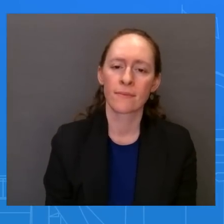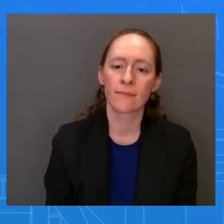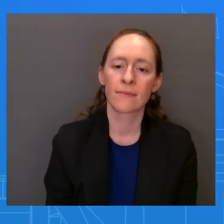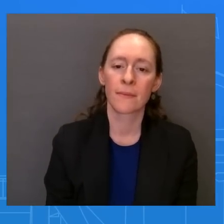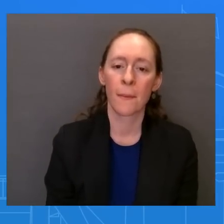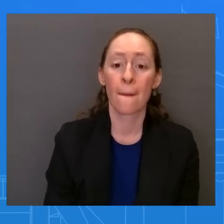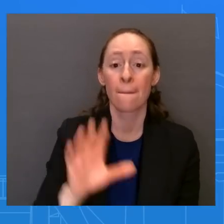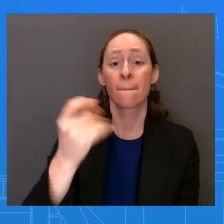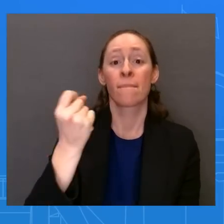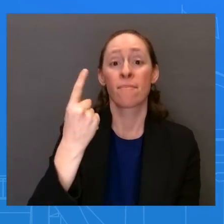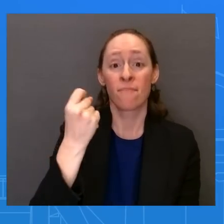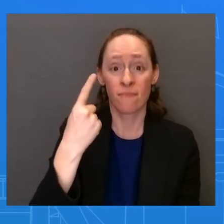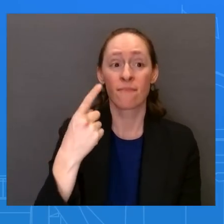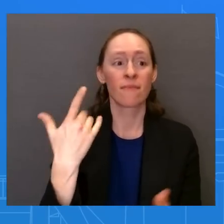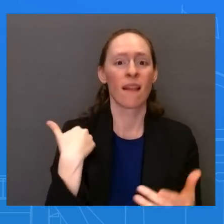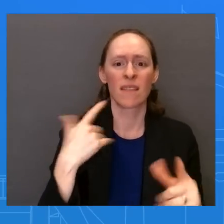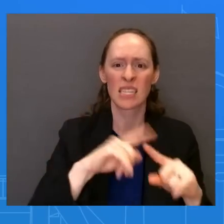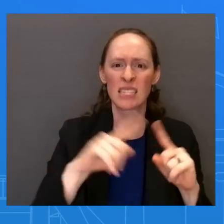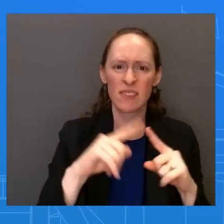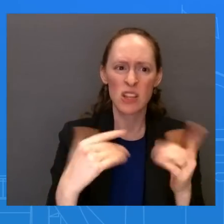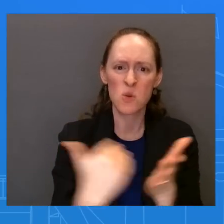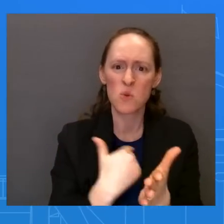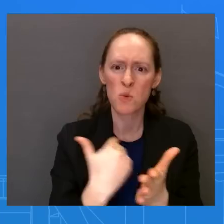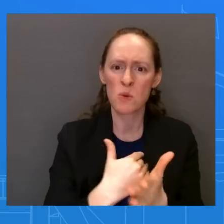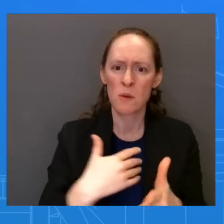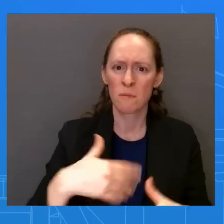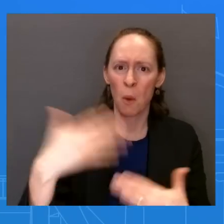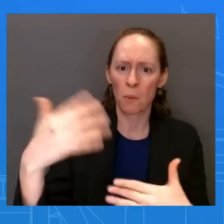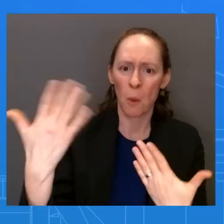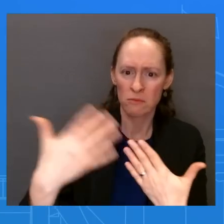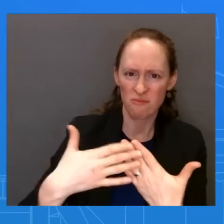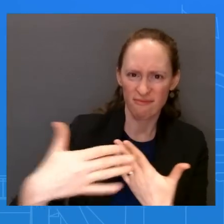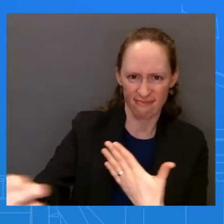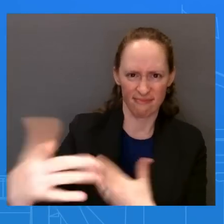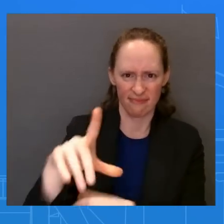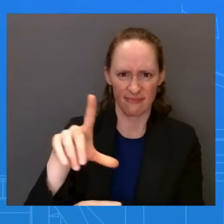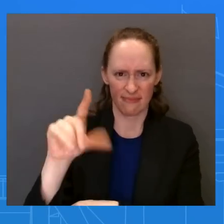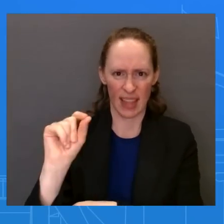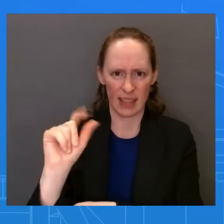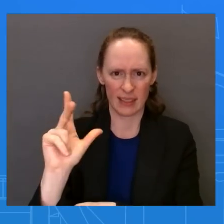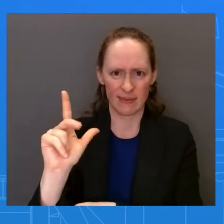going as far as threatening women with felony charges for accessing care.